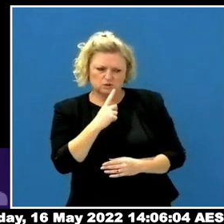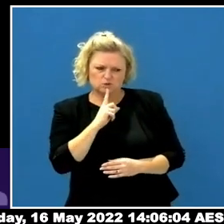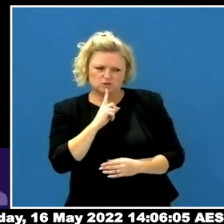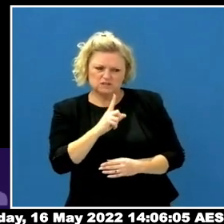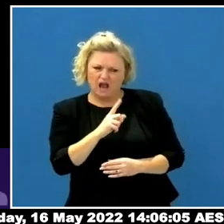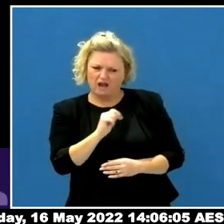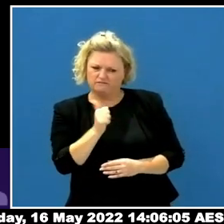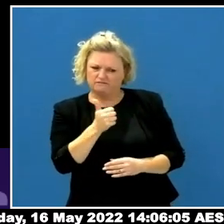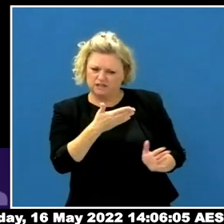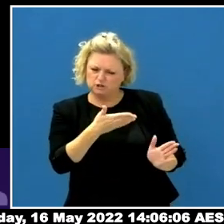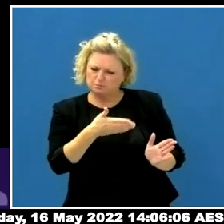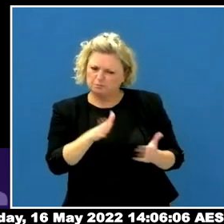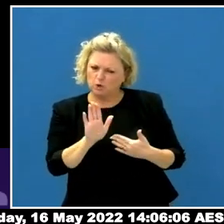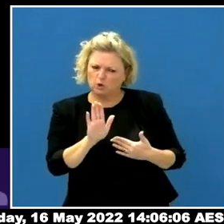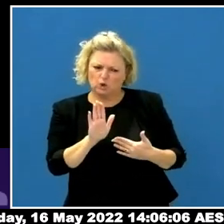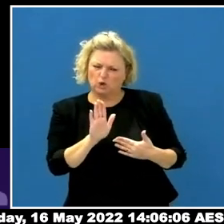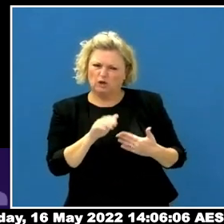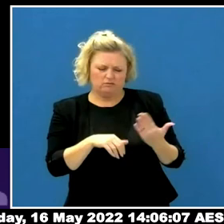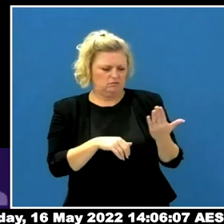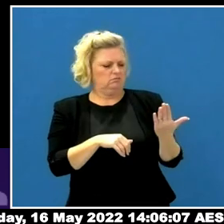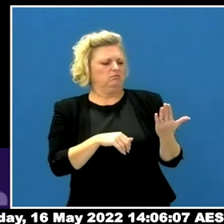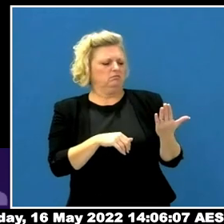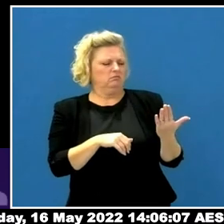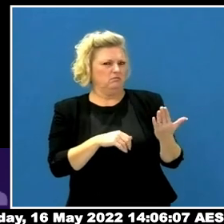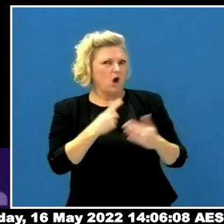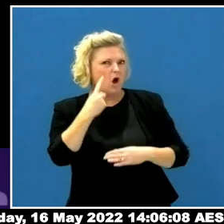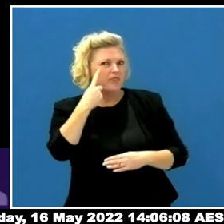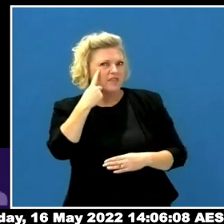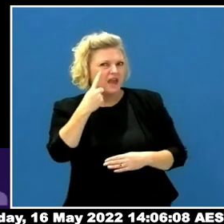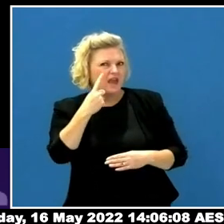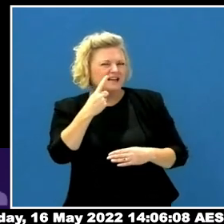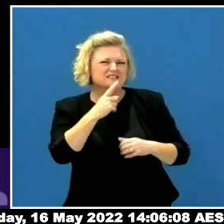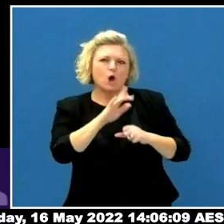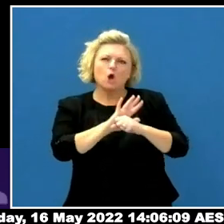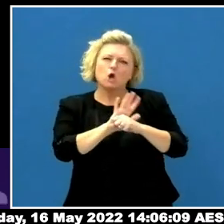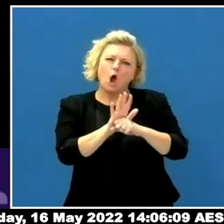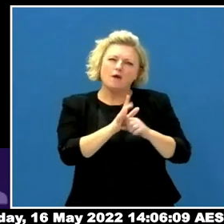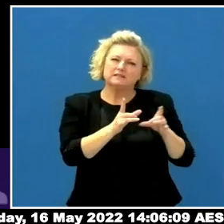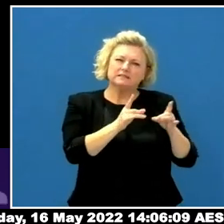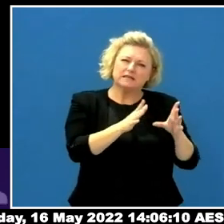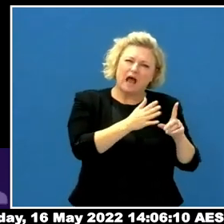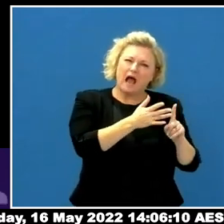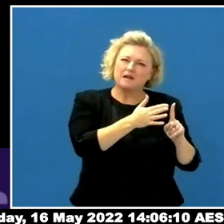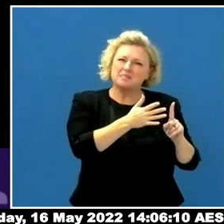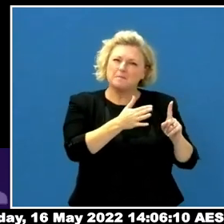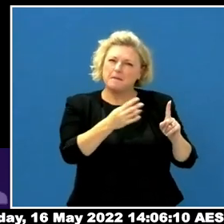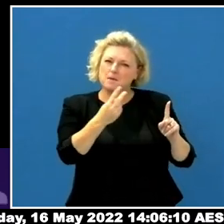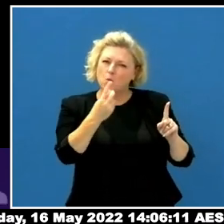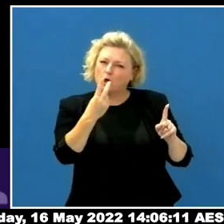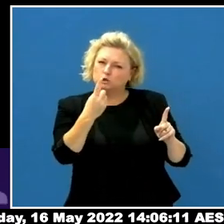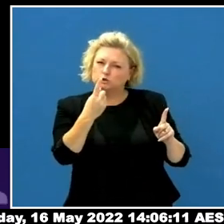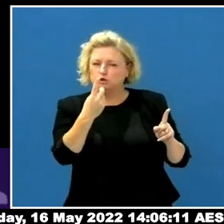a couple of months after COVID had started, if I want services, to please contact them. Alright.